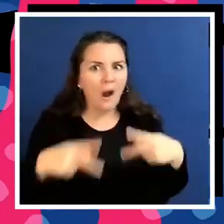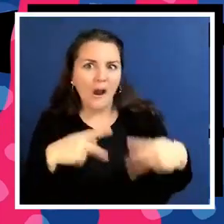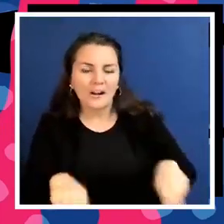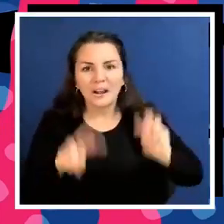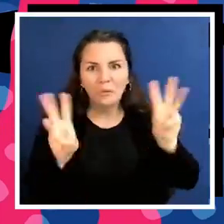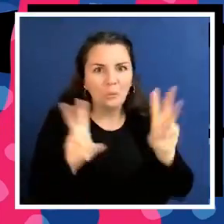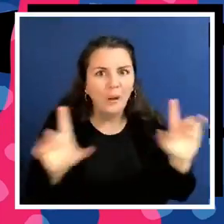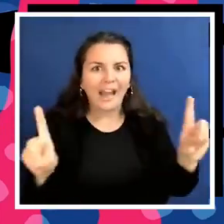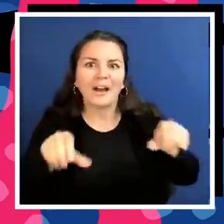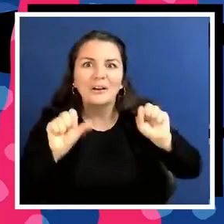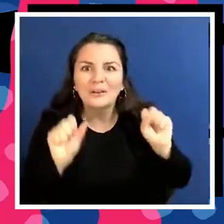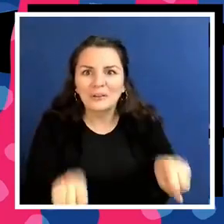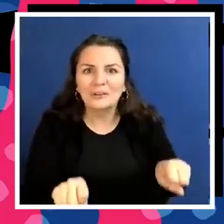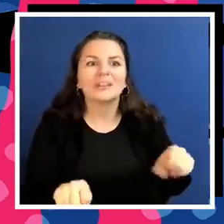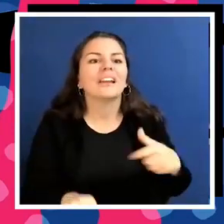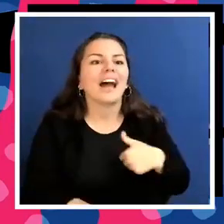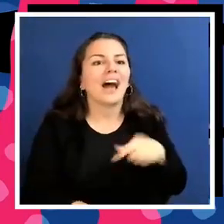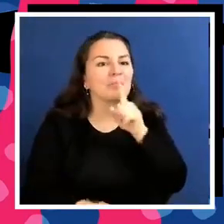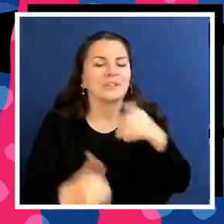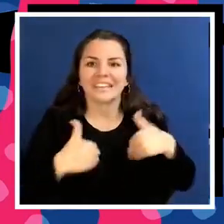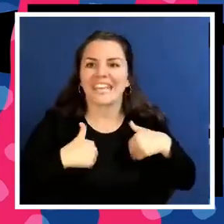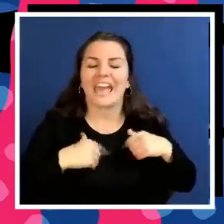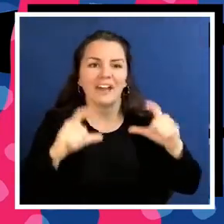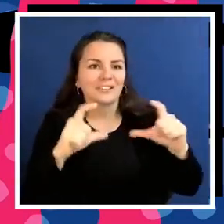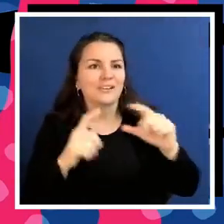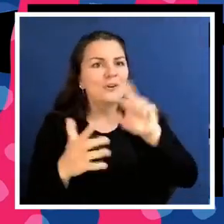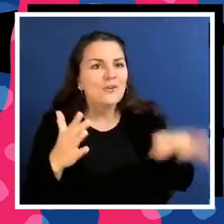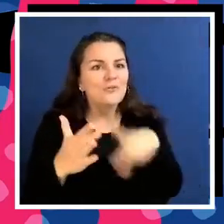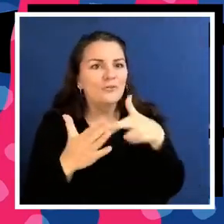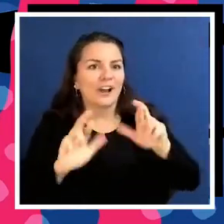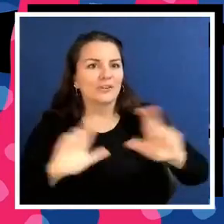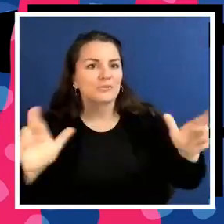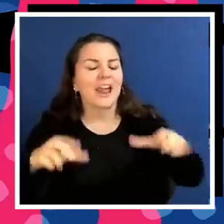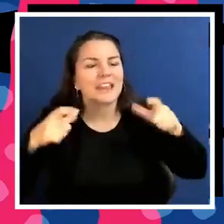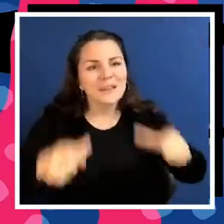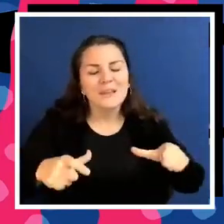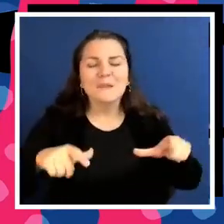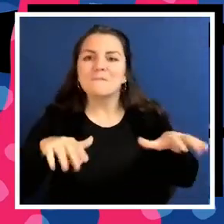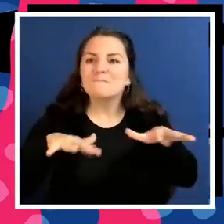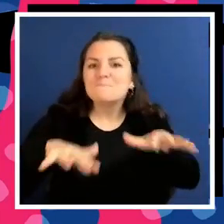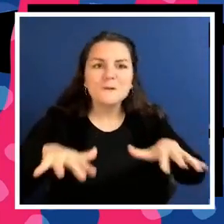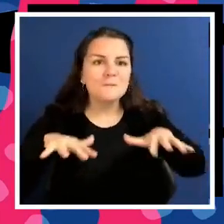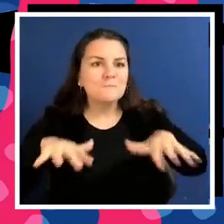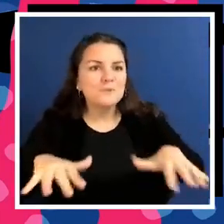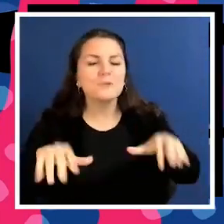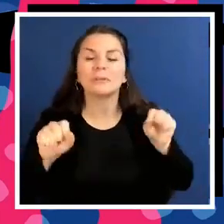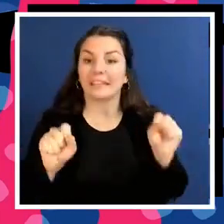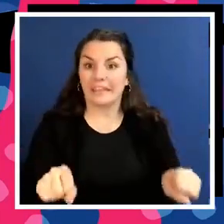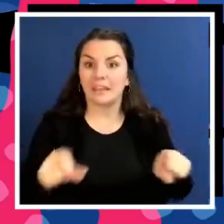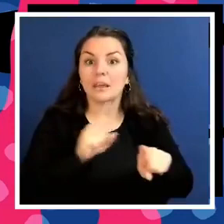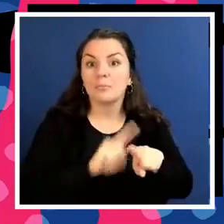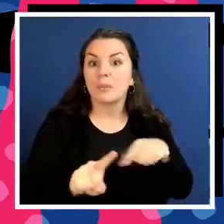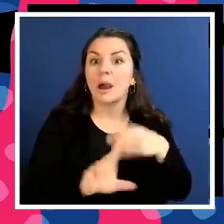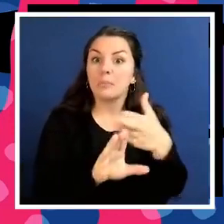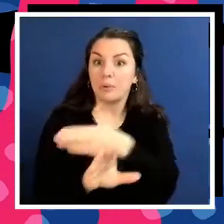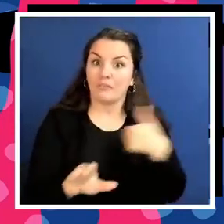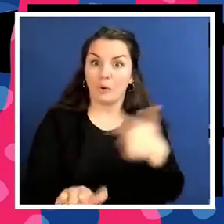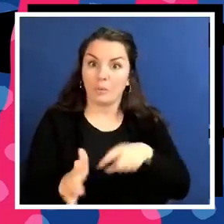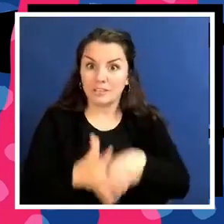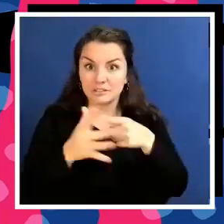TAX TIME. I KNOW WITH YOU AND ME A CELEBRATION LIKE THIS CAN TURN